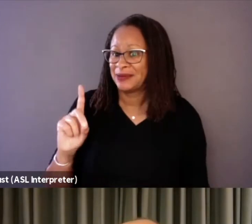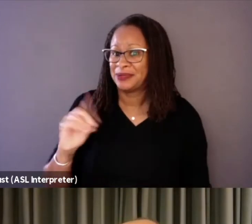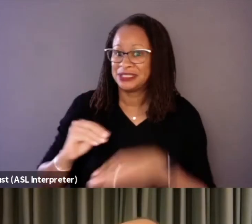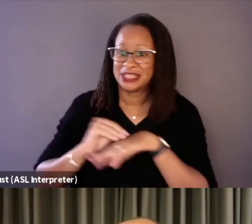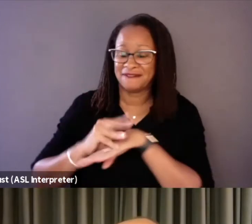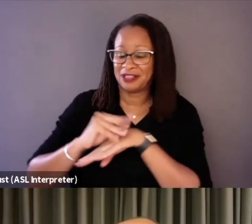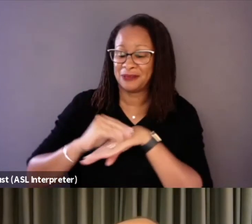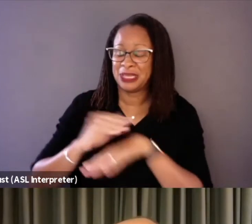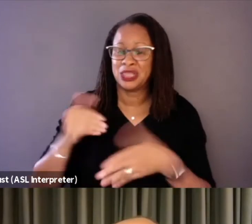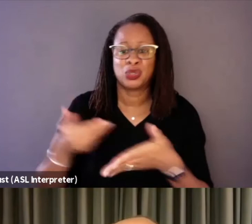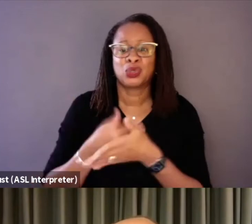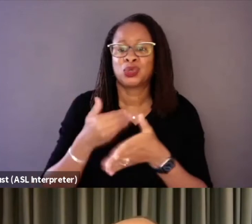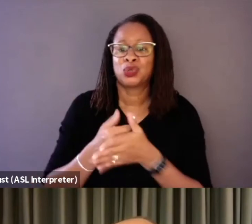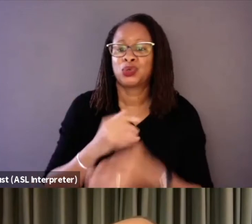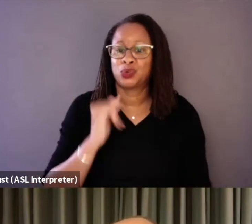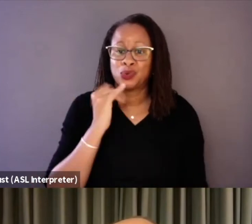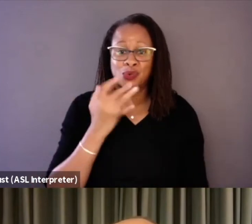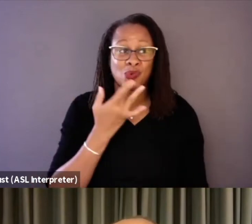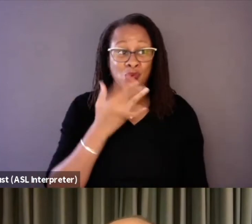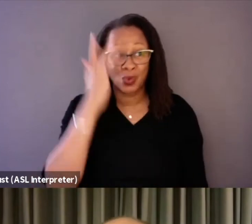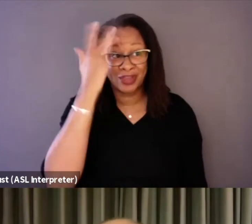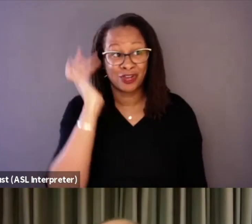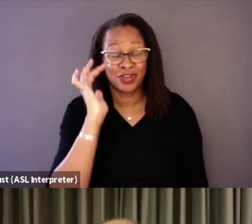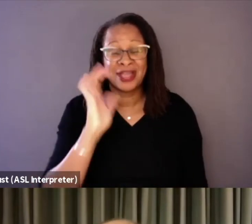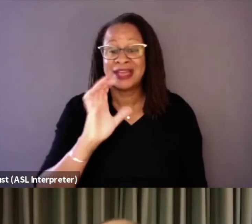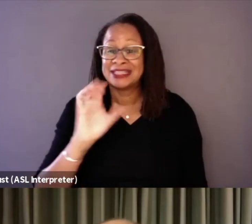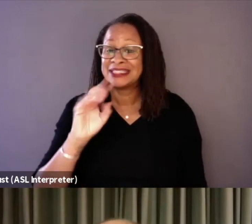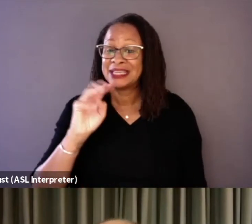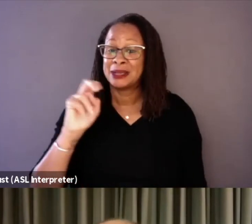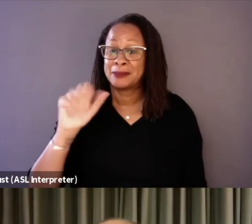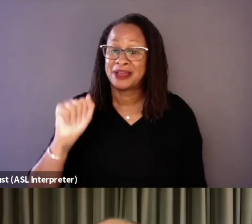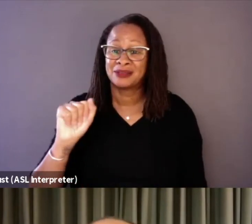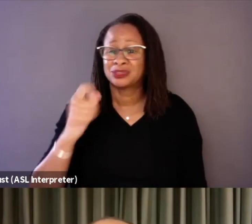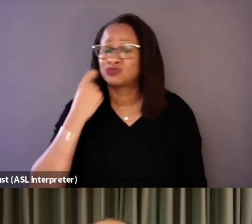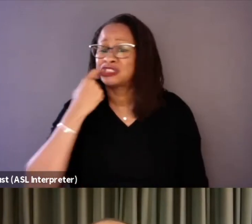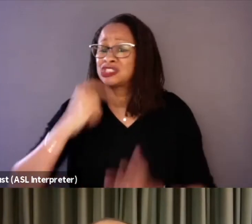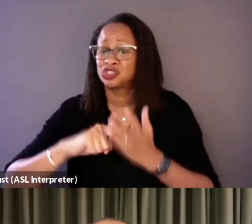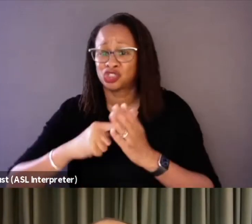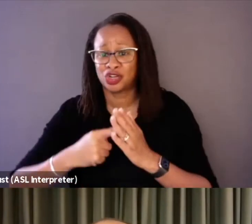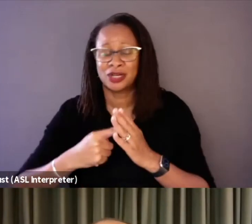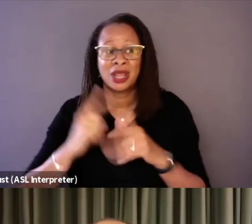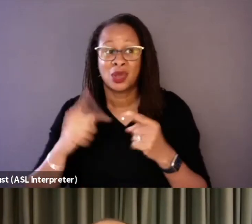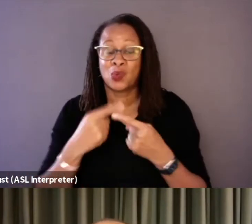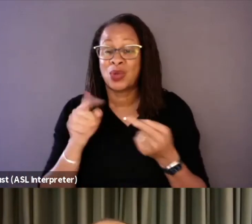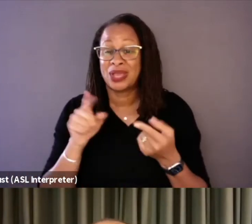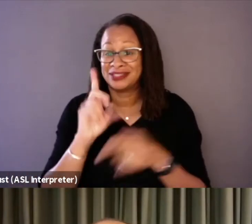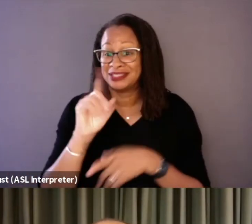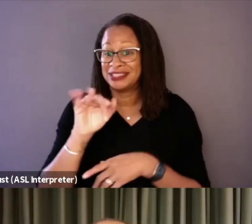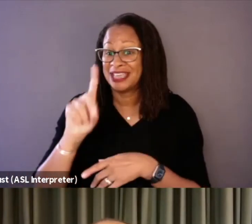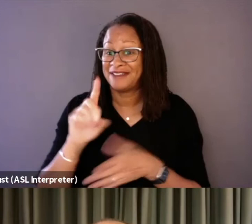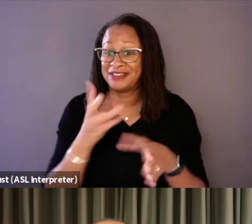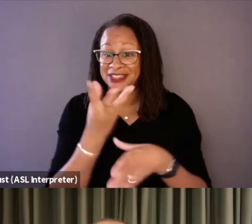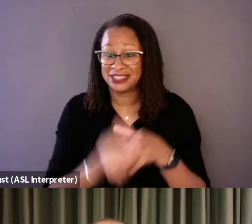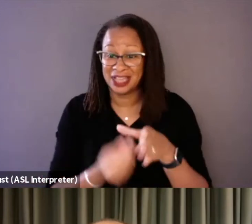which was just starting out as David passed away in the early 90s. Things like "My Own Private Idaho"